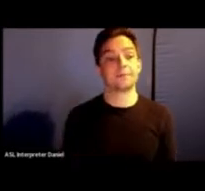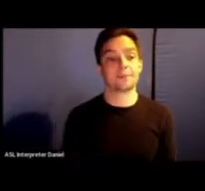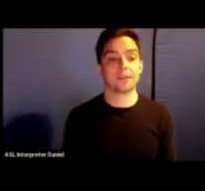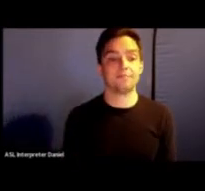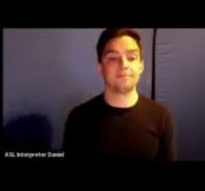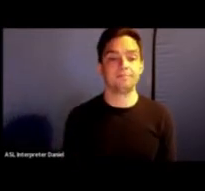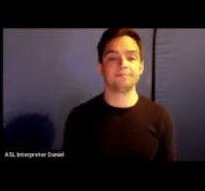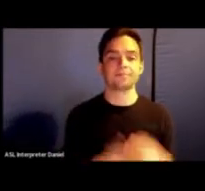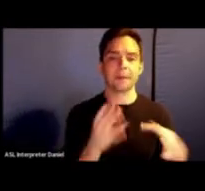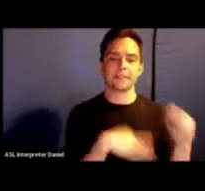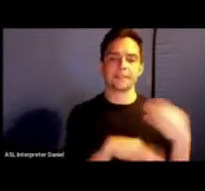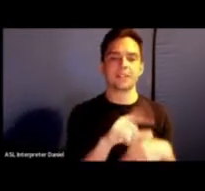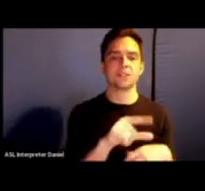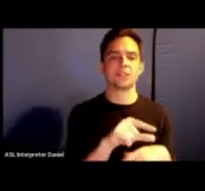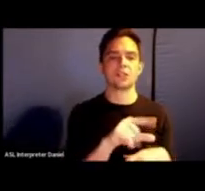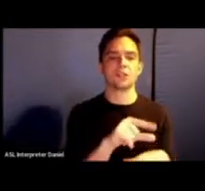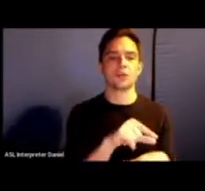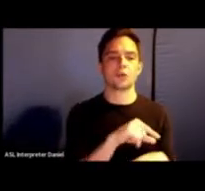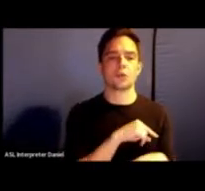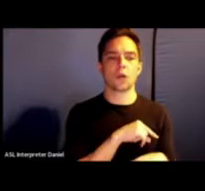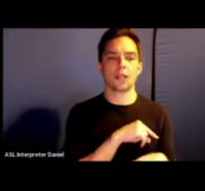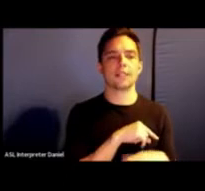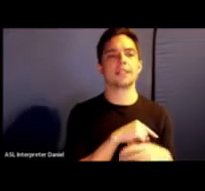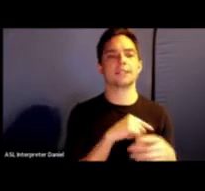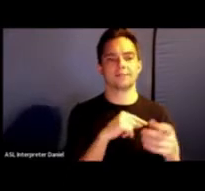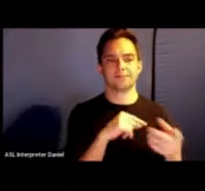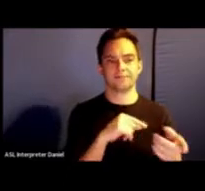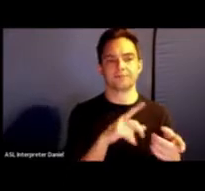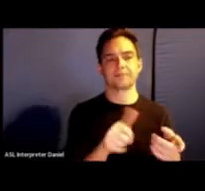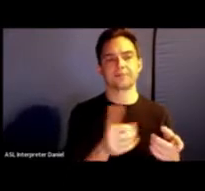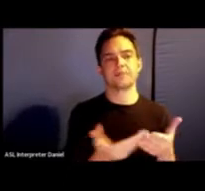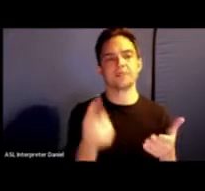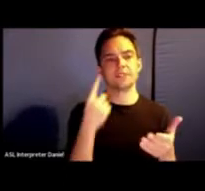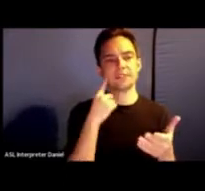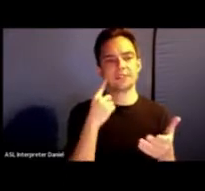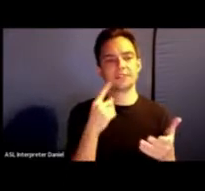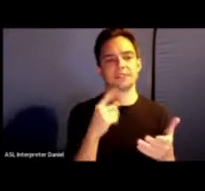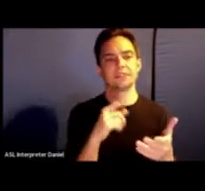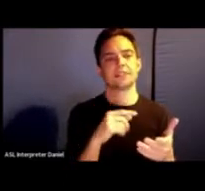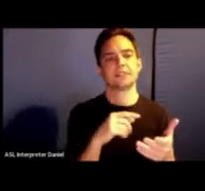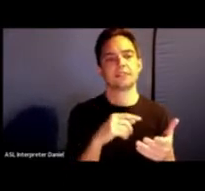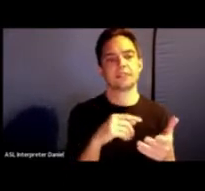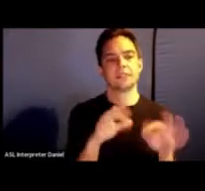Besides qualities that I think are important, and I people another thing I think another thing I think is important is